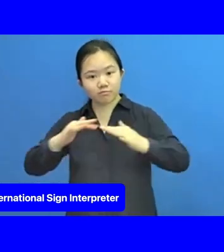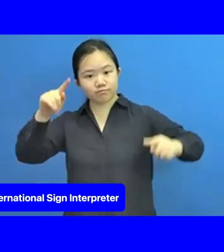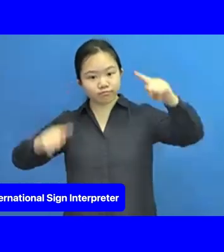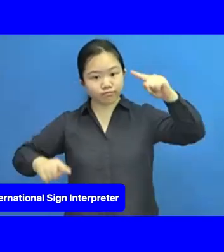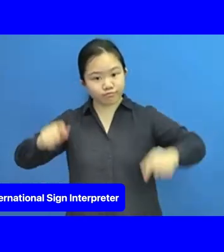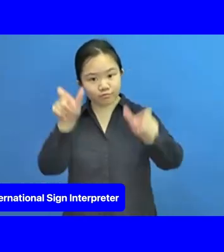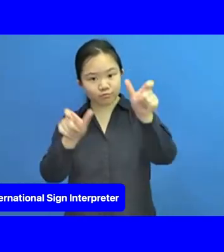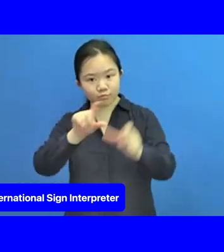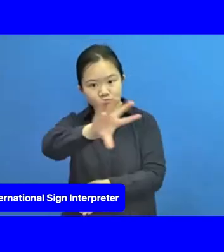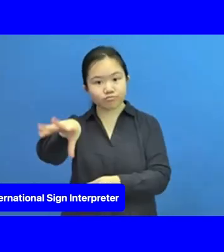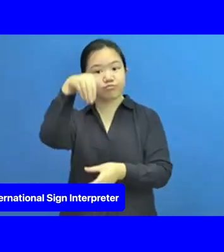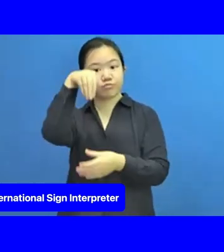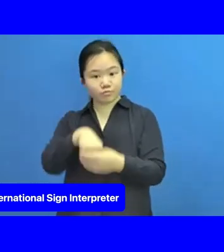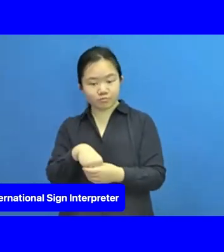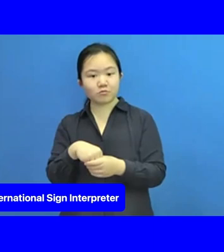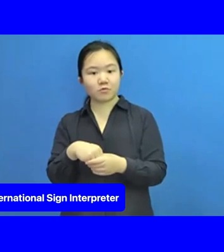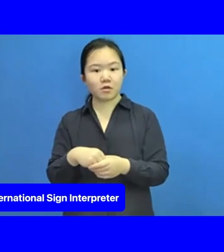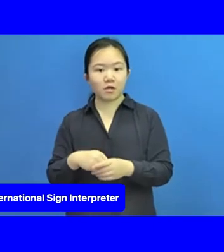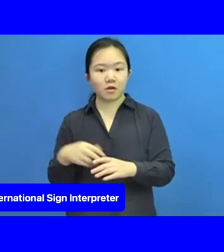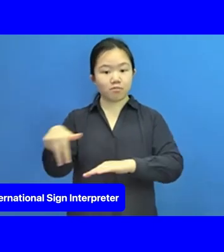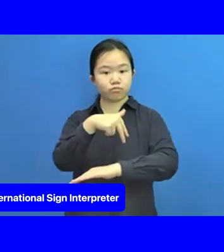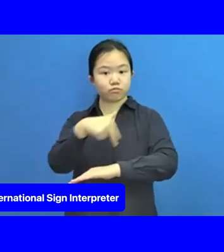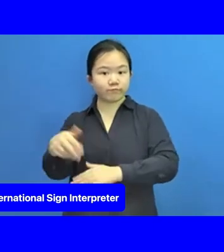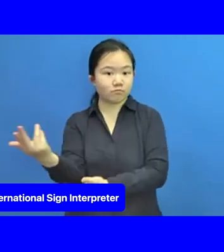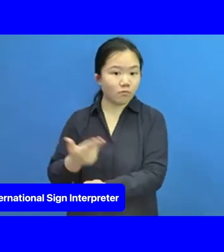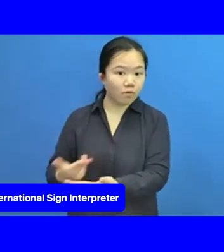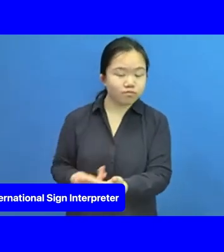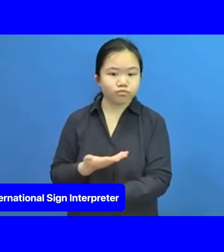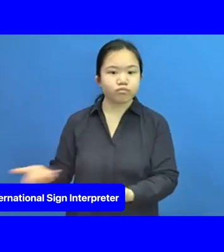So I'm happy to hand over to Joris Janssens